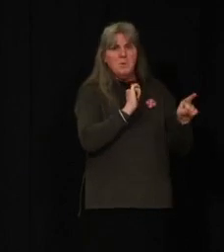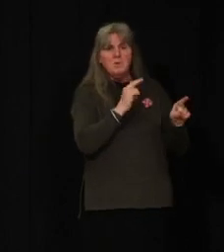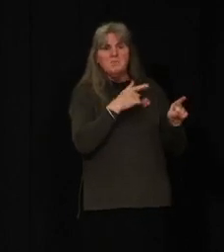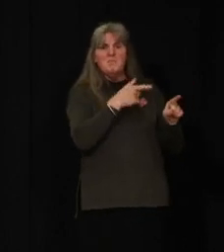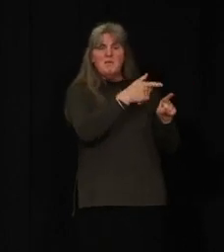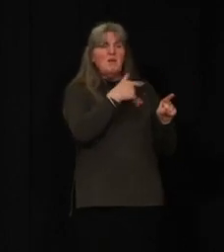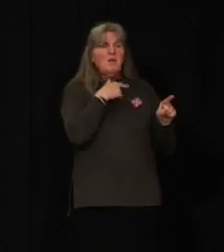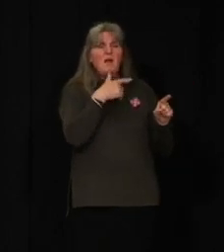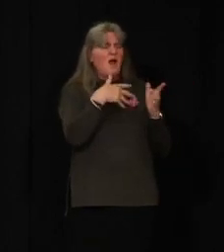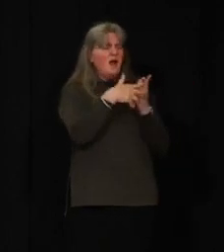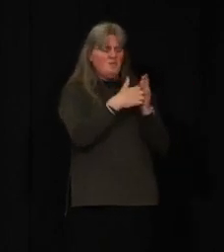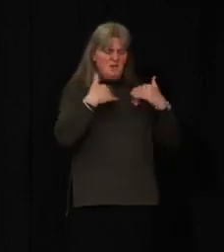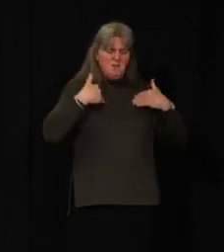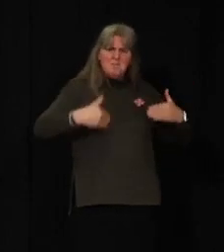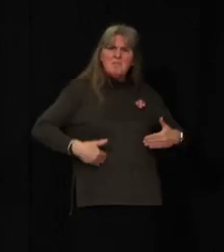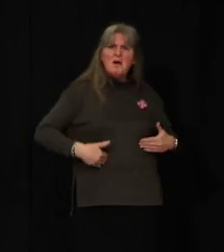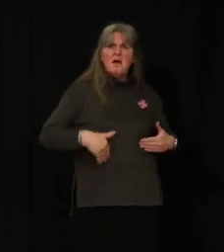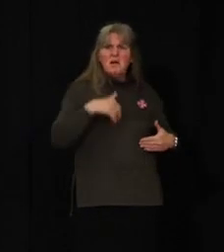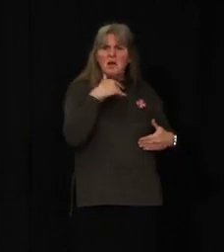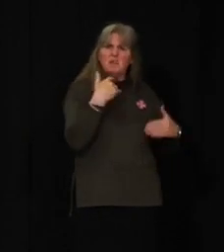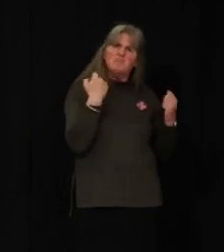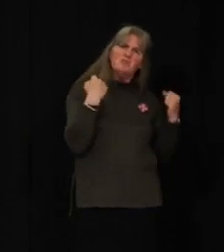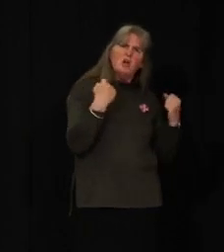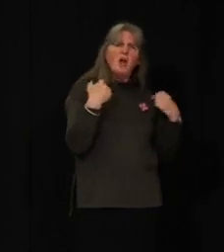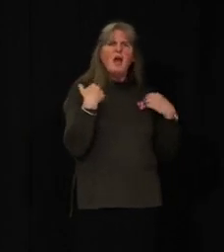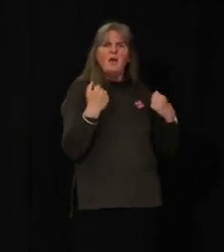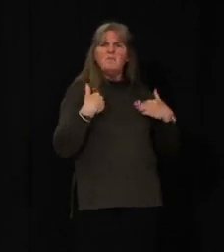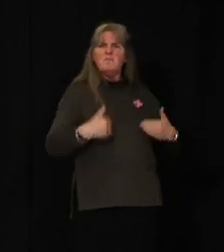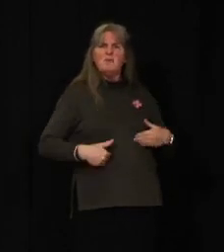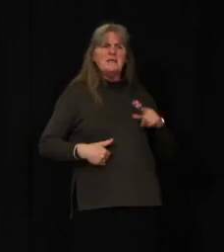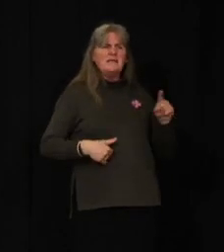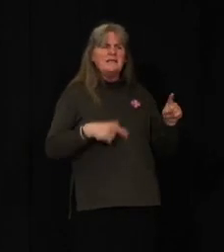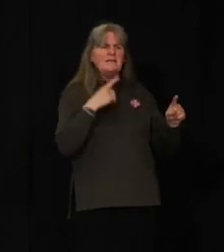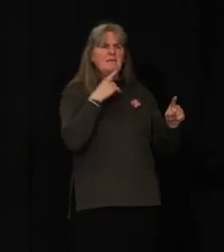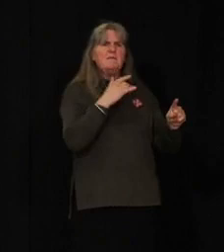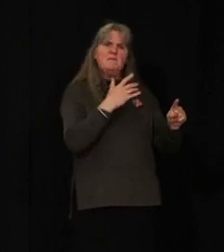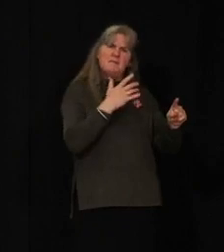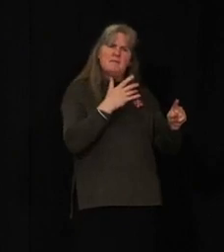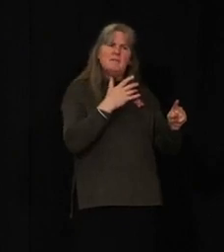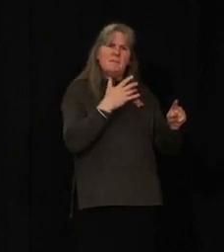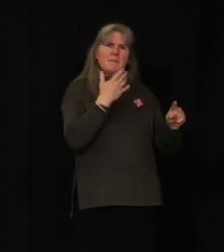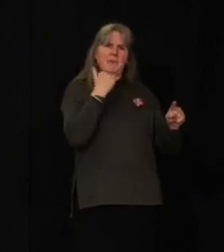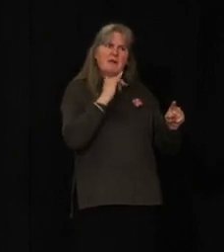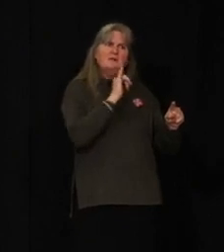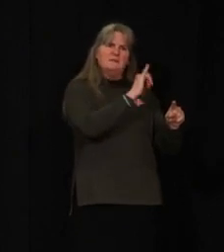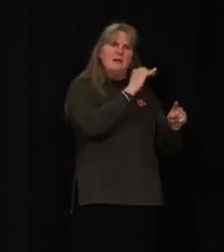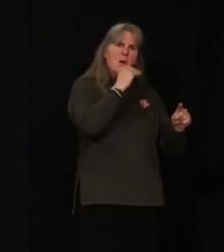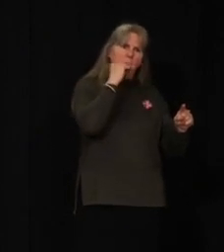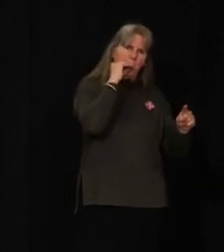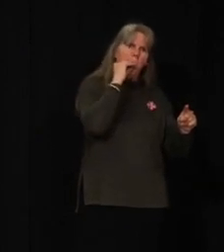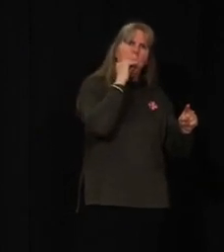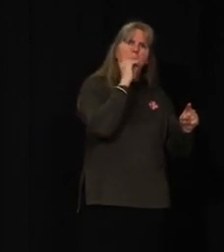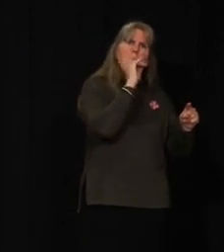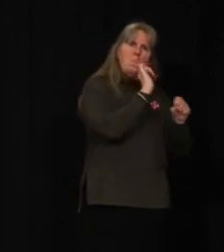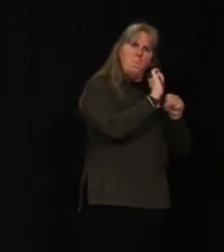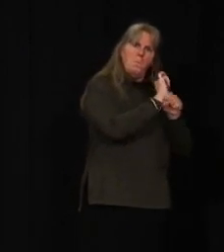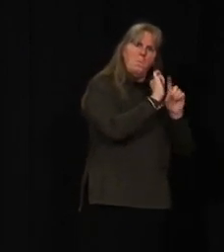where you have a compromised immune system, may be you find the balance between other COVID issues and your home life and